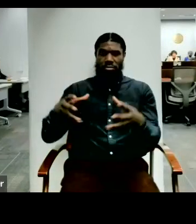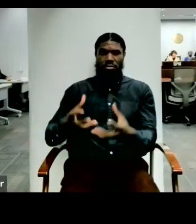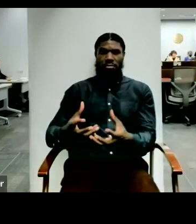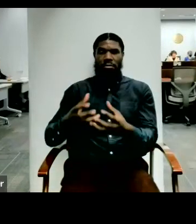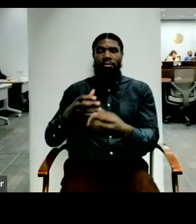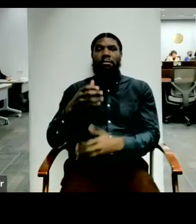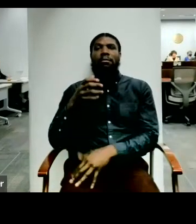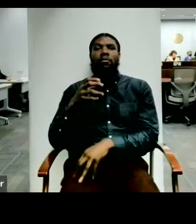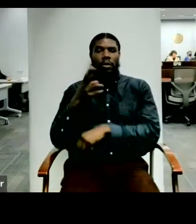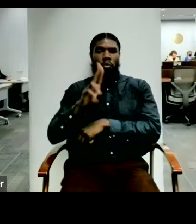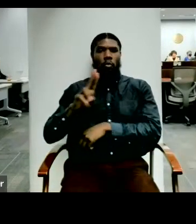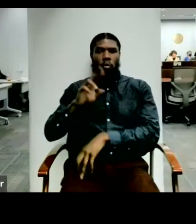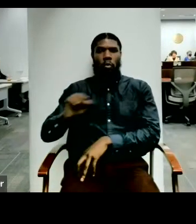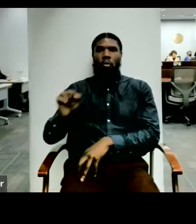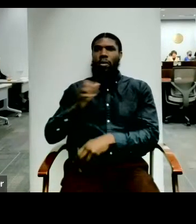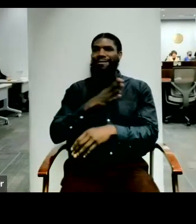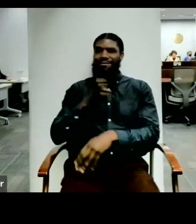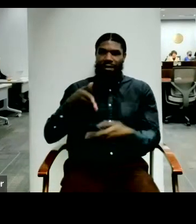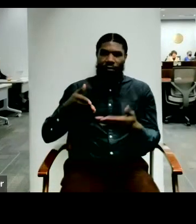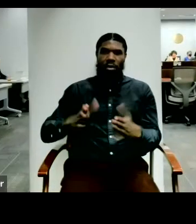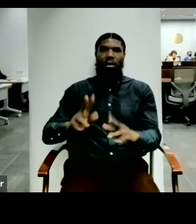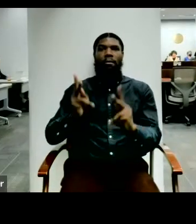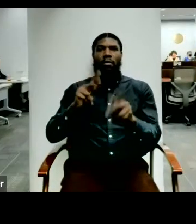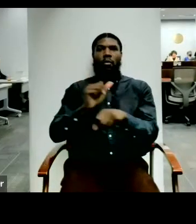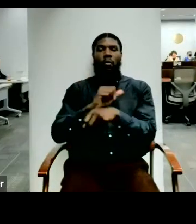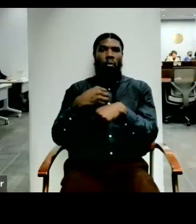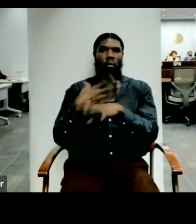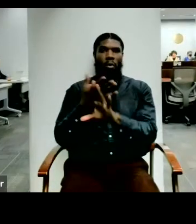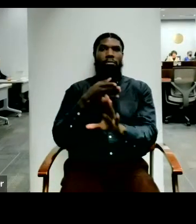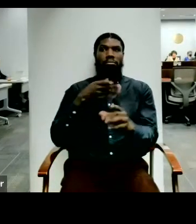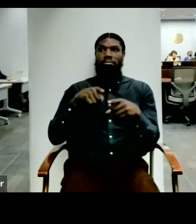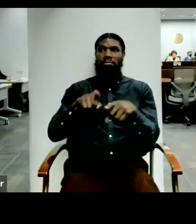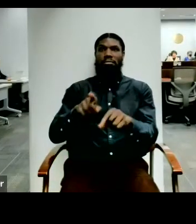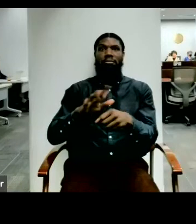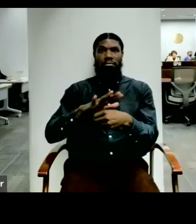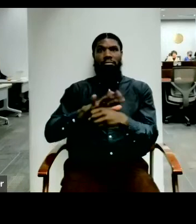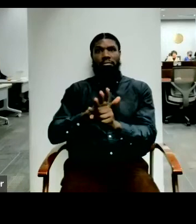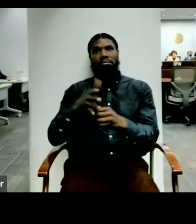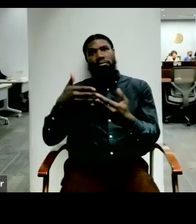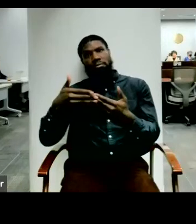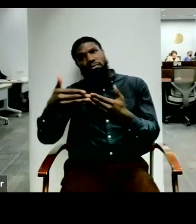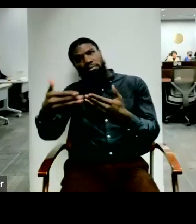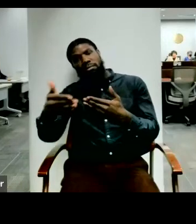even during and after the pandemic. Um based on business practicalities, could you talk a little more about that?